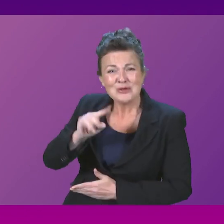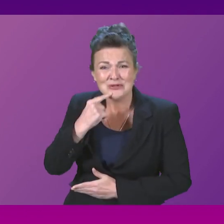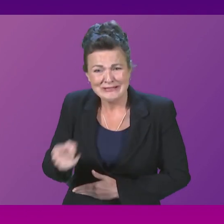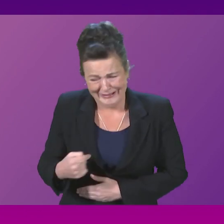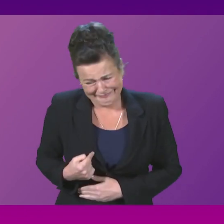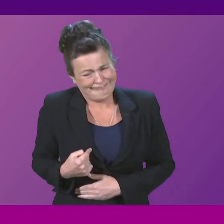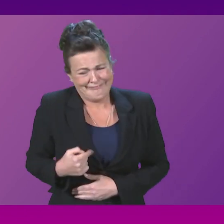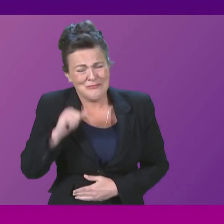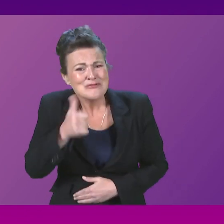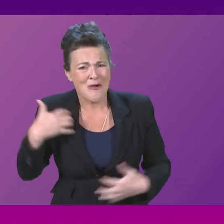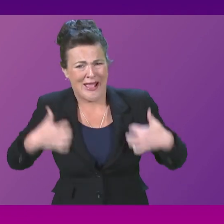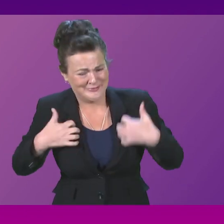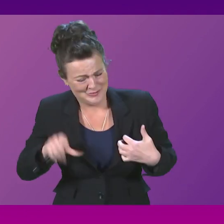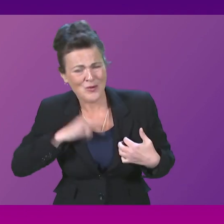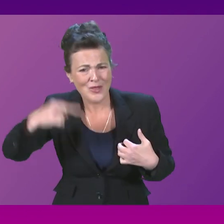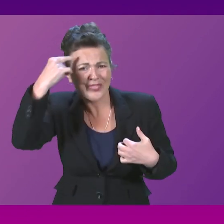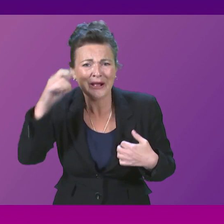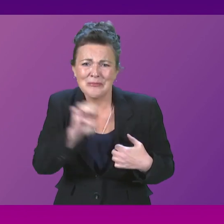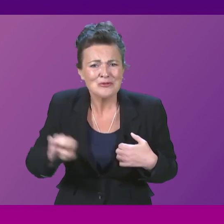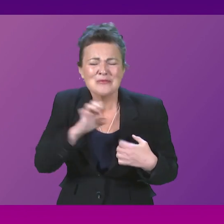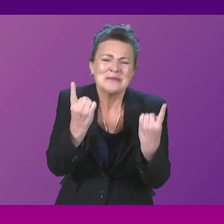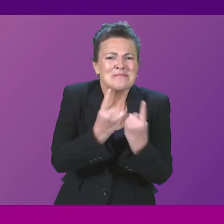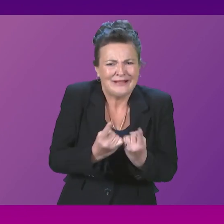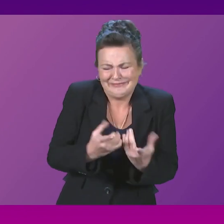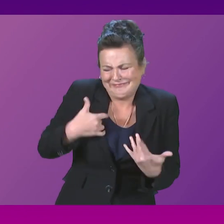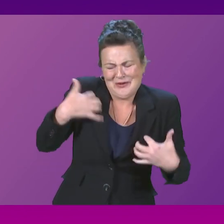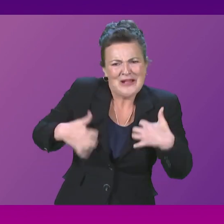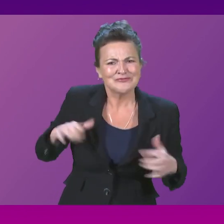matters European from here on in.